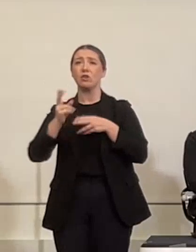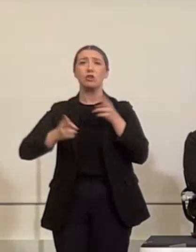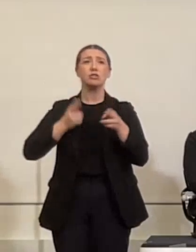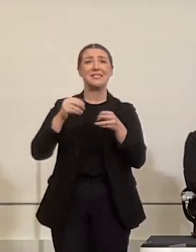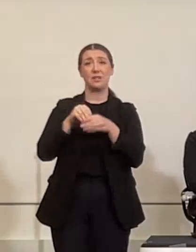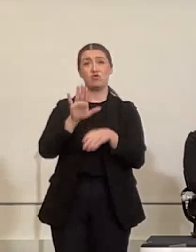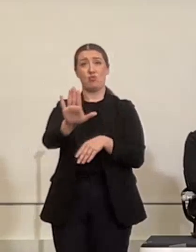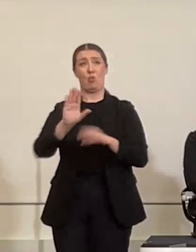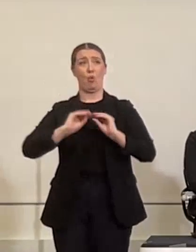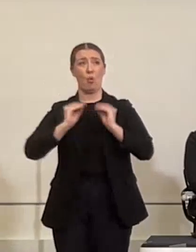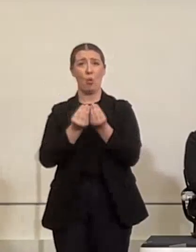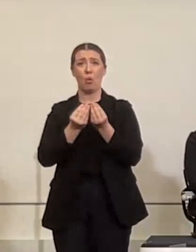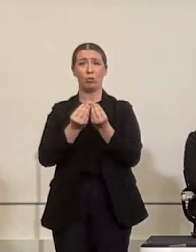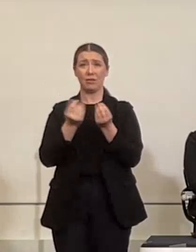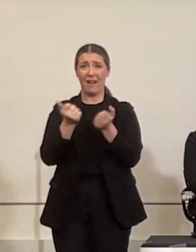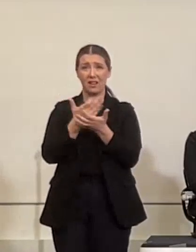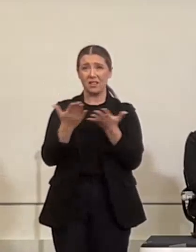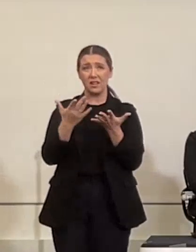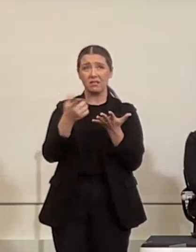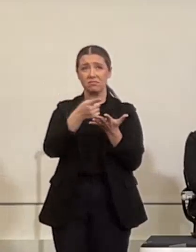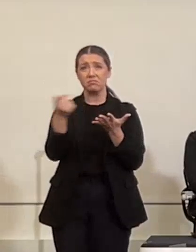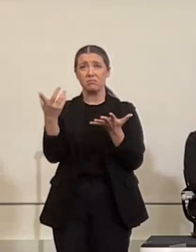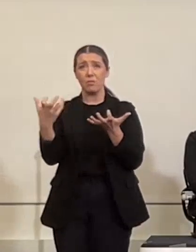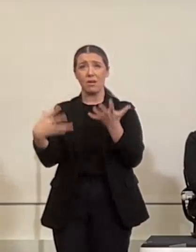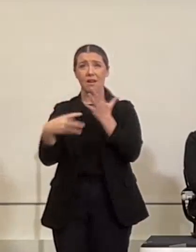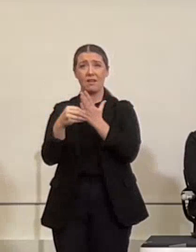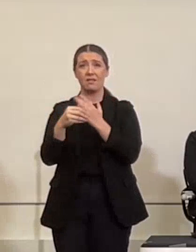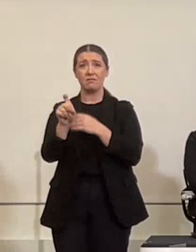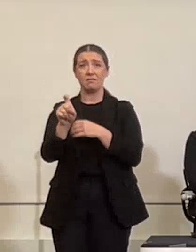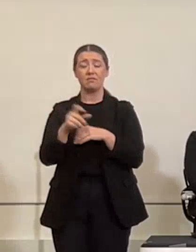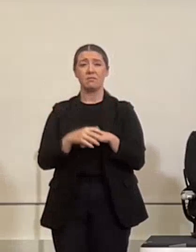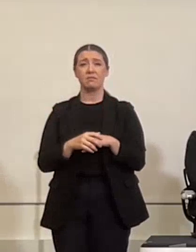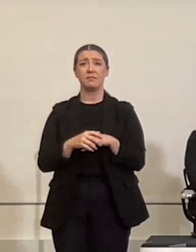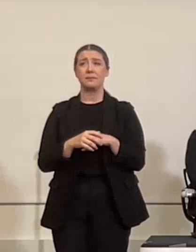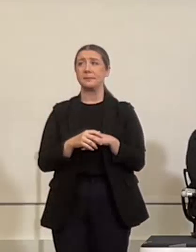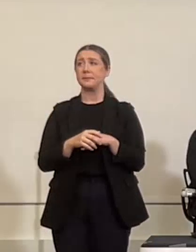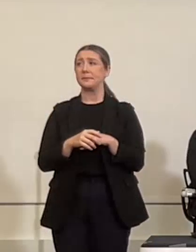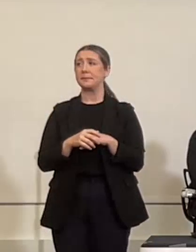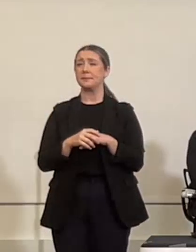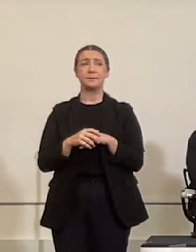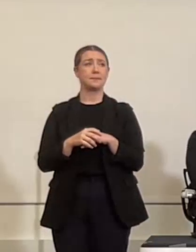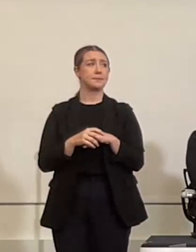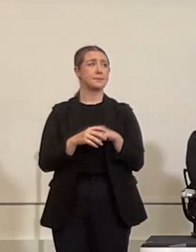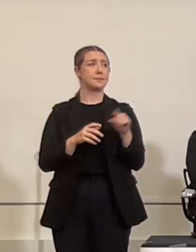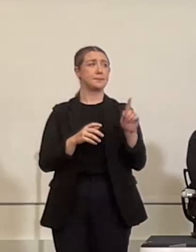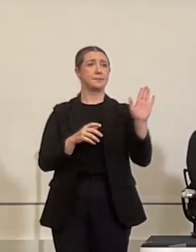driving or dancing their organization or anything else people want to ask or talk about? Yeah.